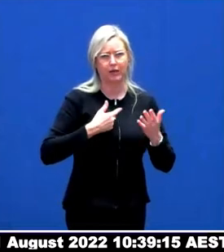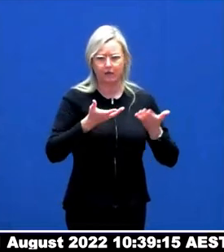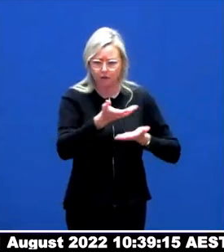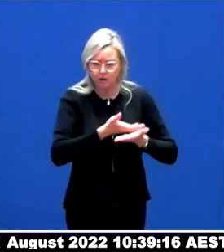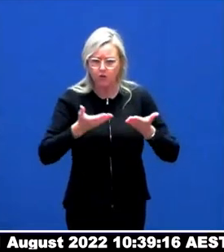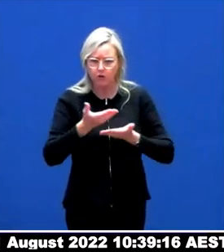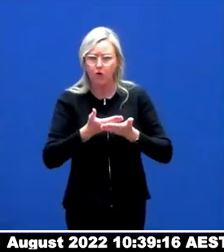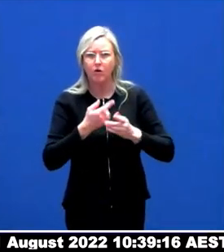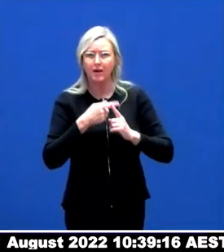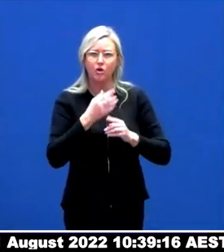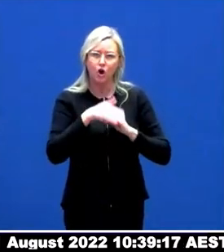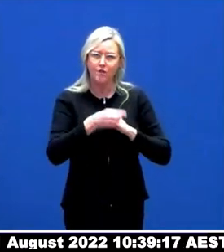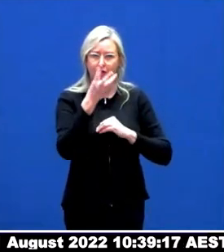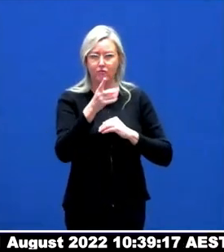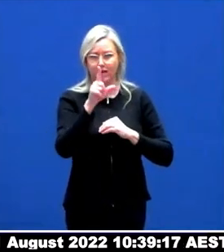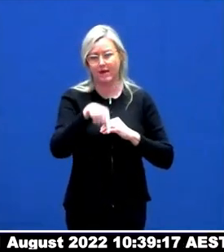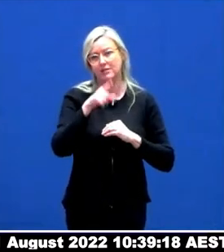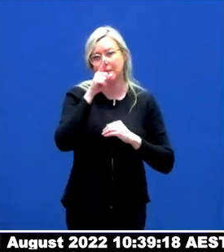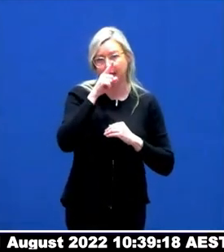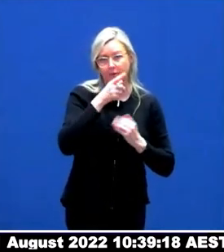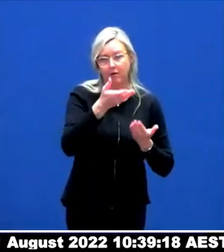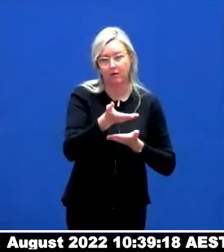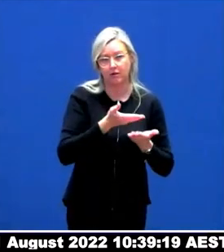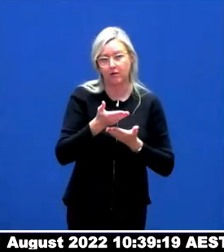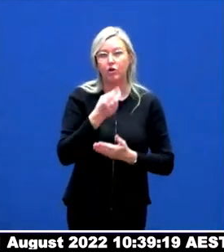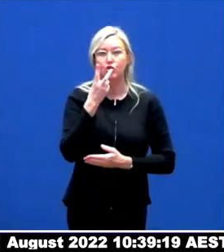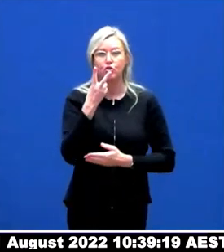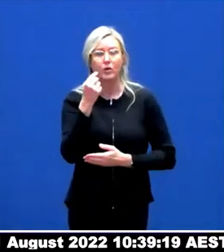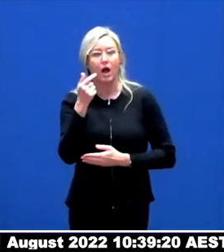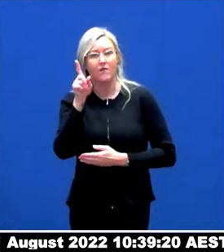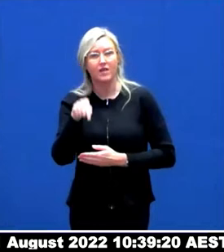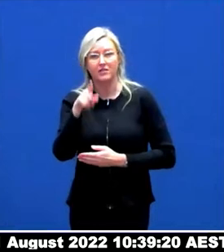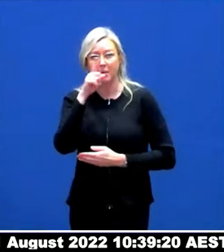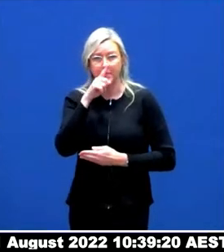We had two and a half thousand survey responses. We had 35 focus groups.